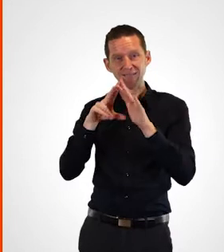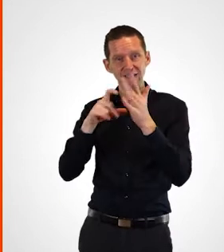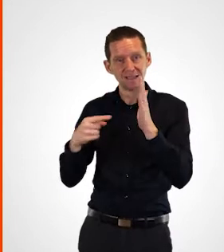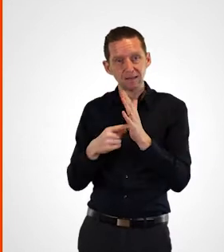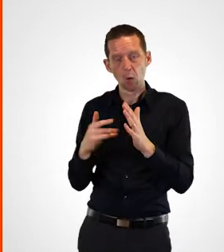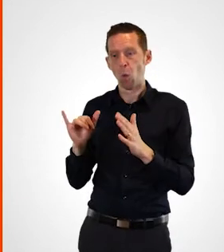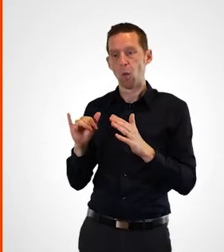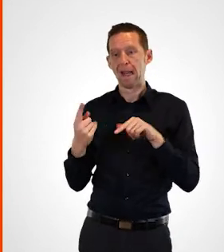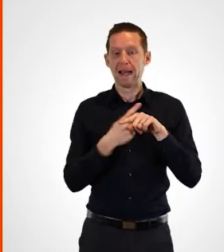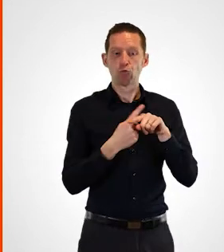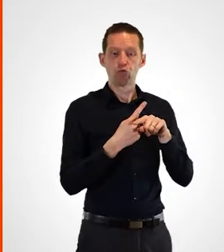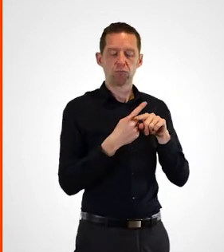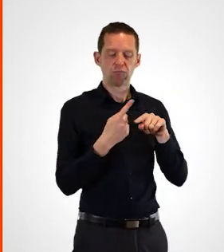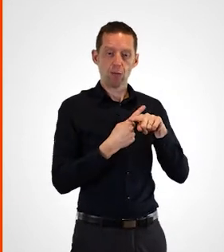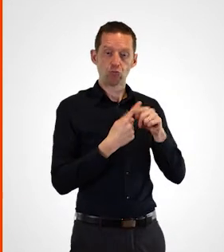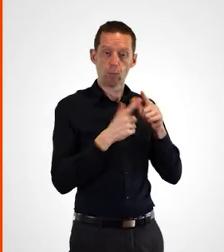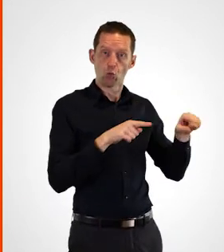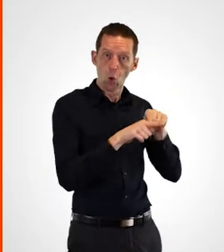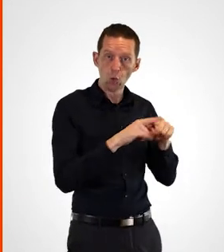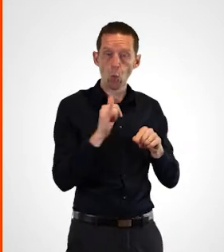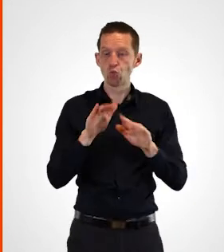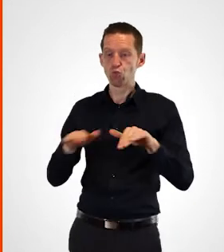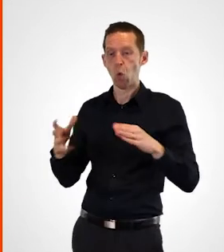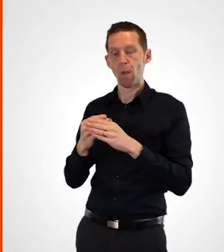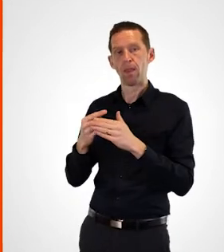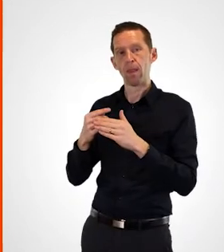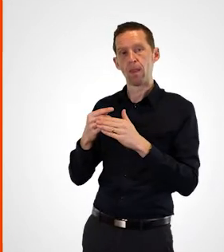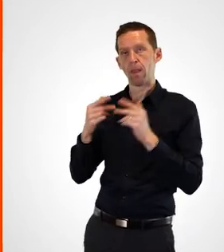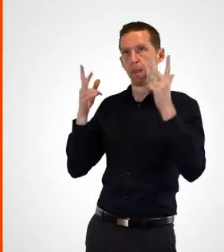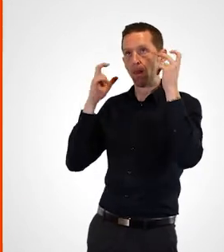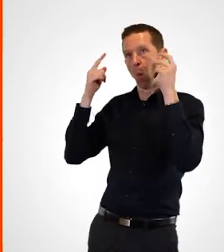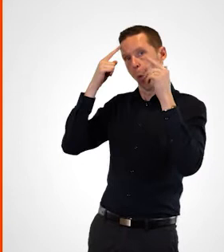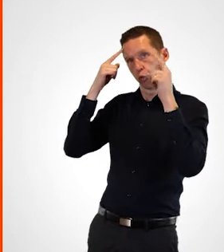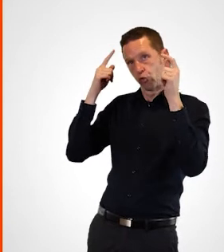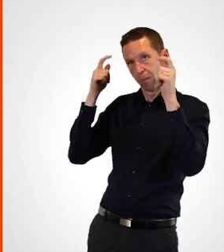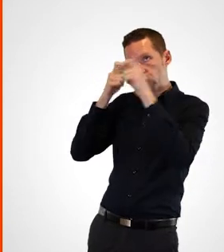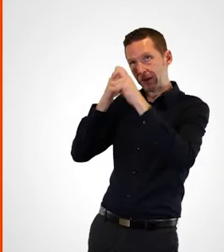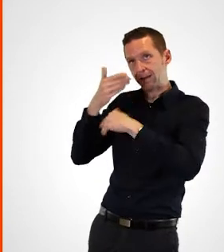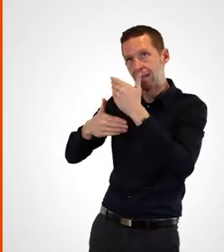English language learners or children with auditory processing issues,